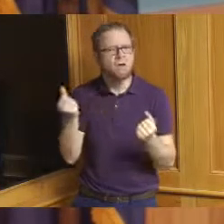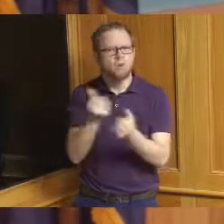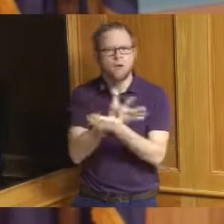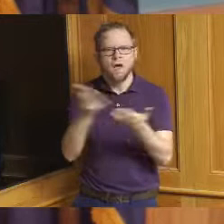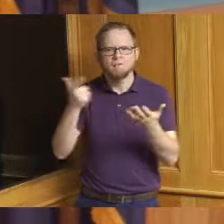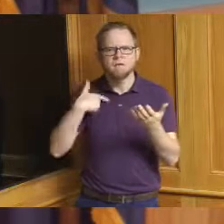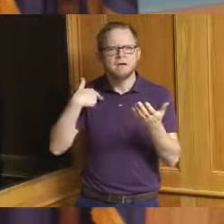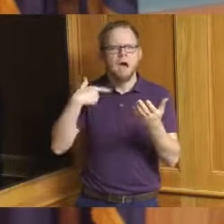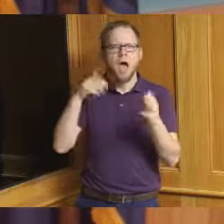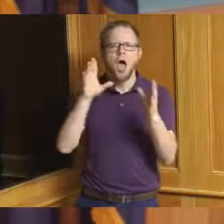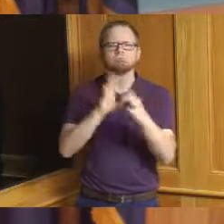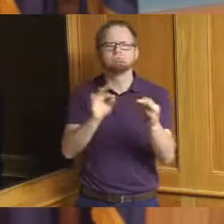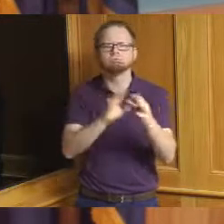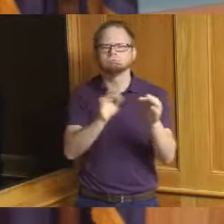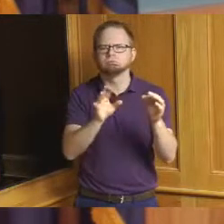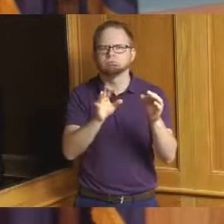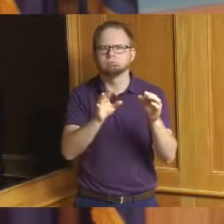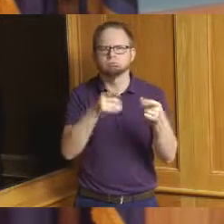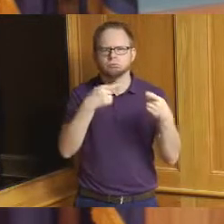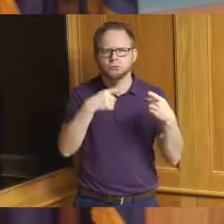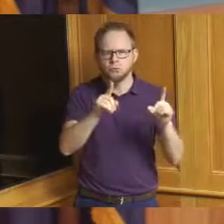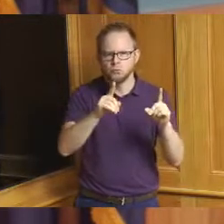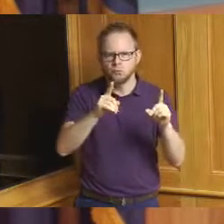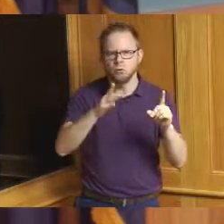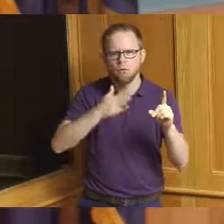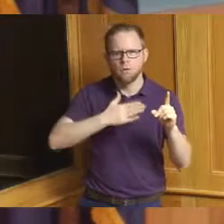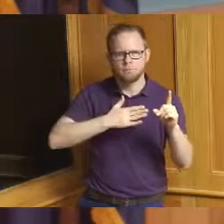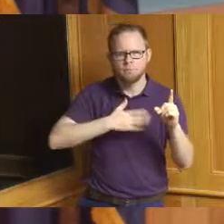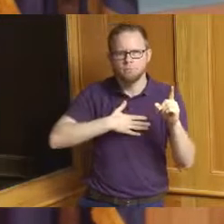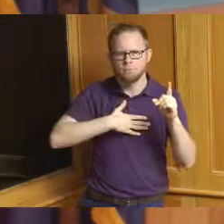that they weren't just words that we were able to come down here